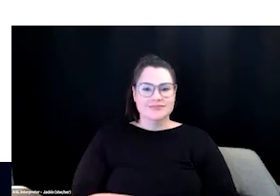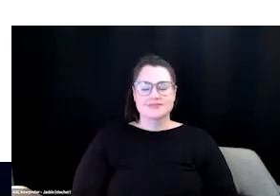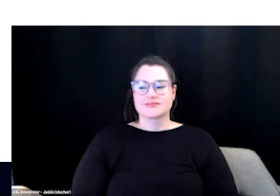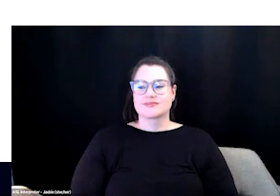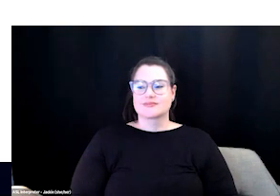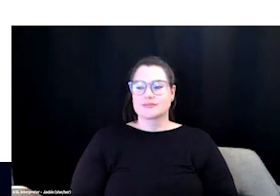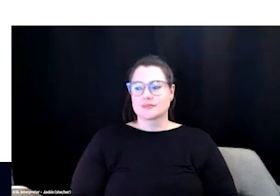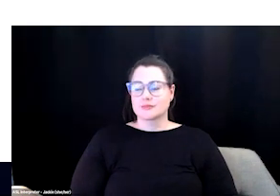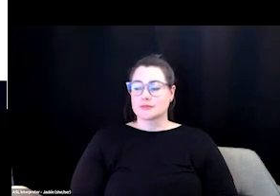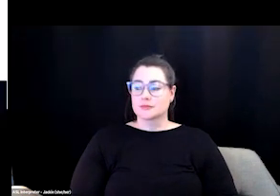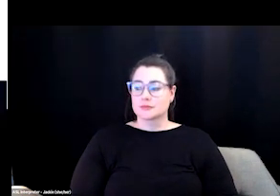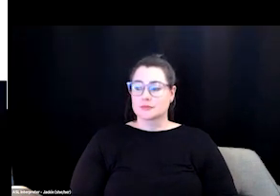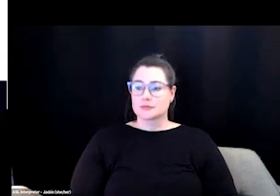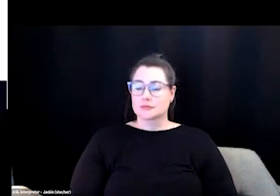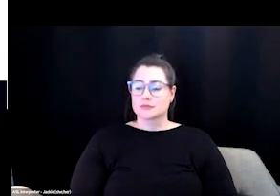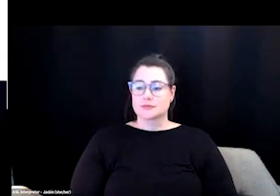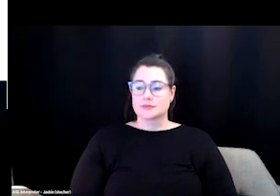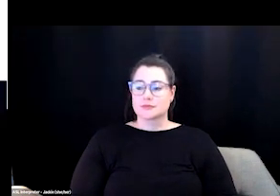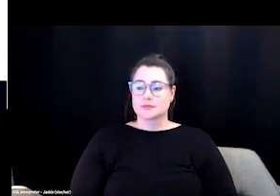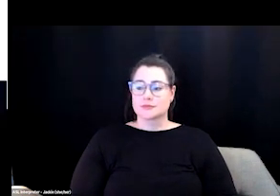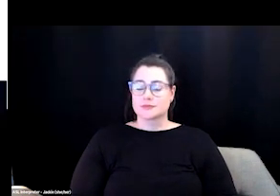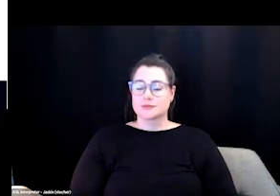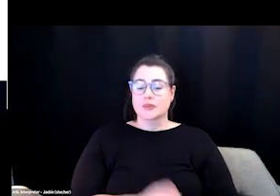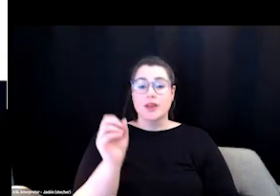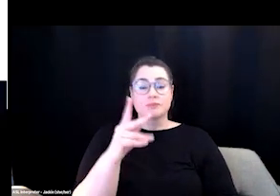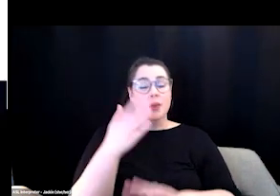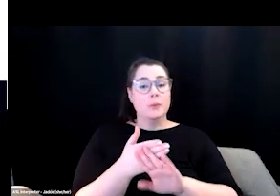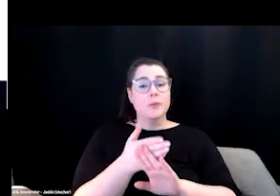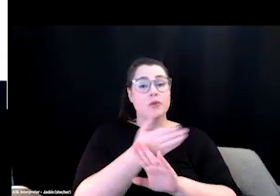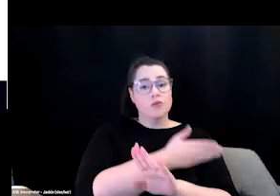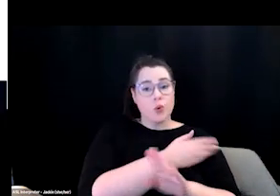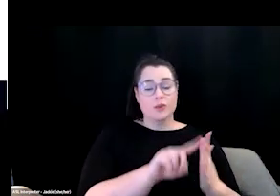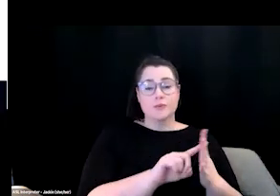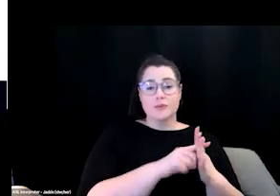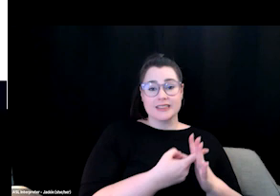So I'm going to go over now what things you need to have in place before you even begin your application for NSF.